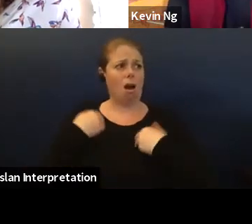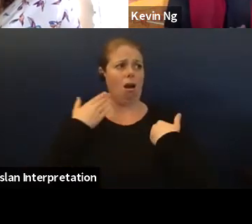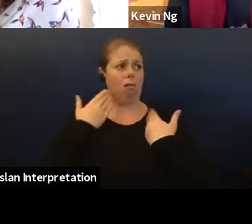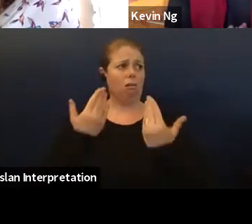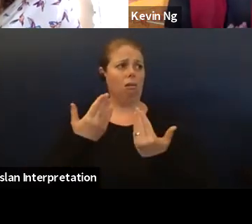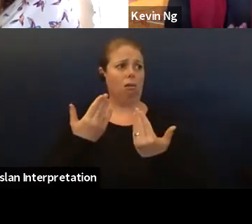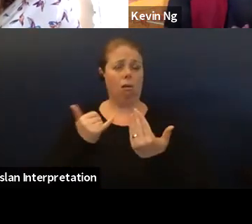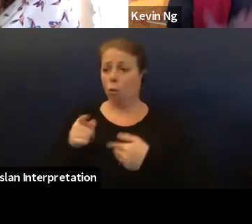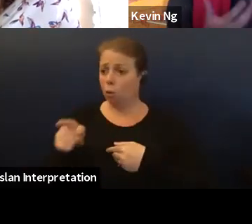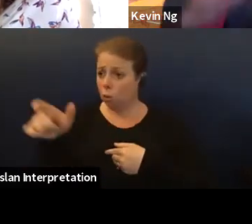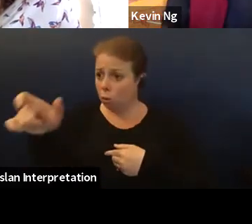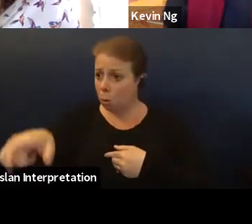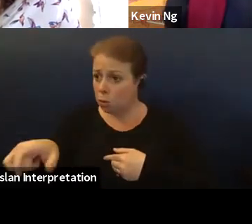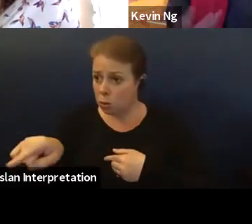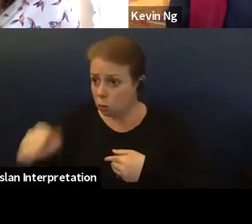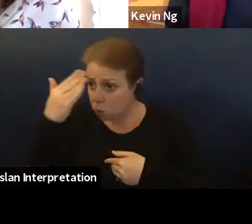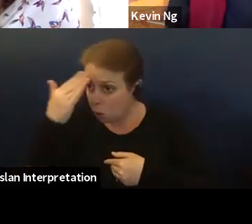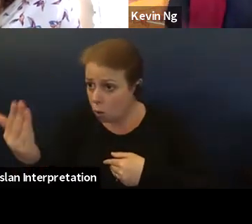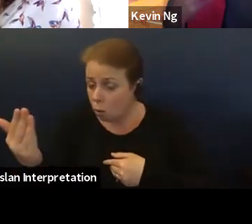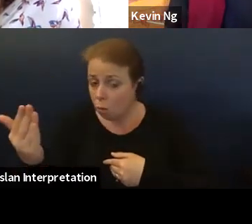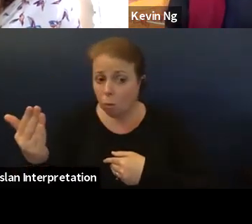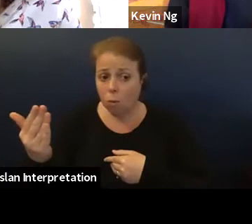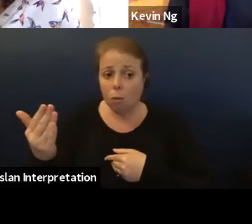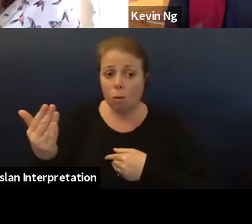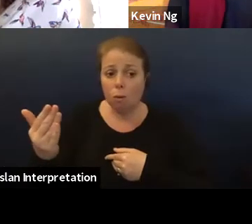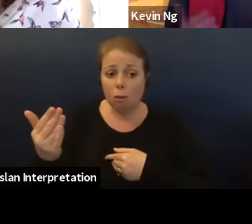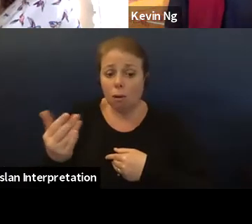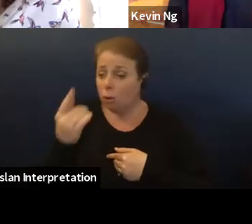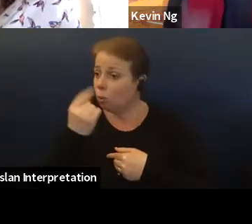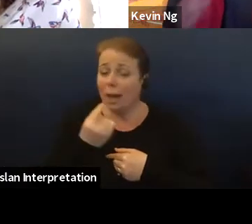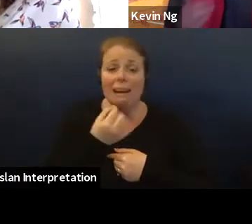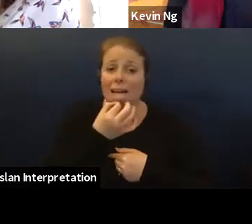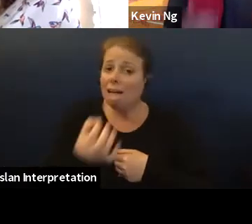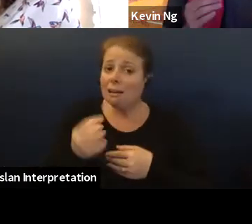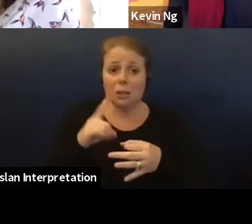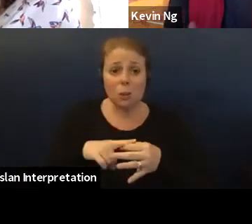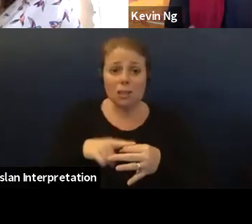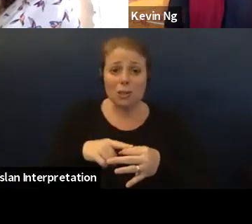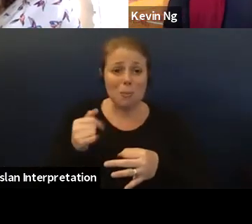know about something and just asks a question they think is really, really dumb. I think just